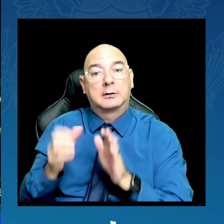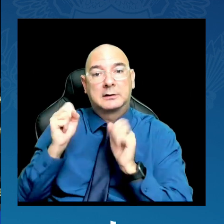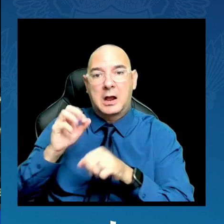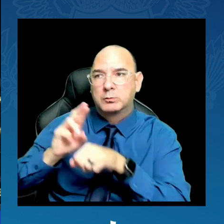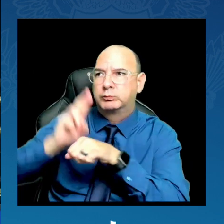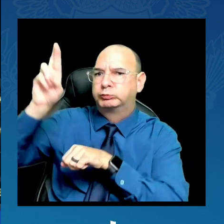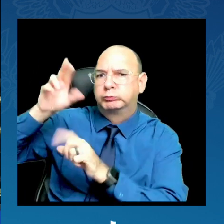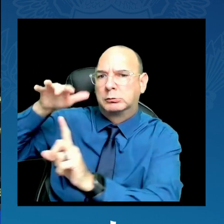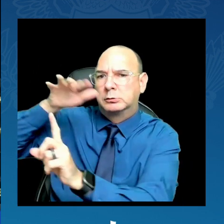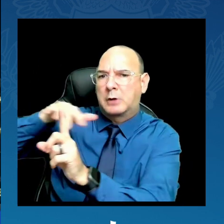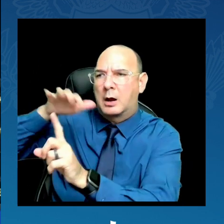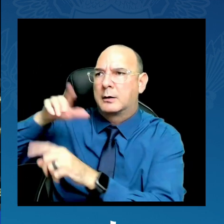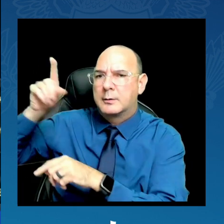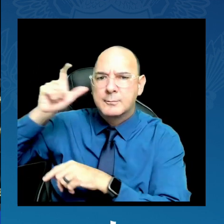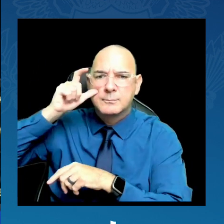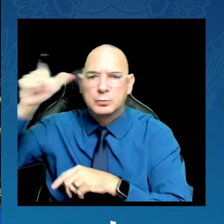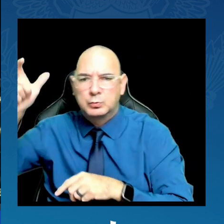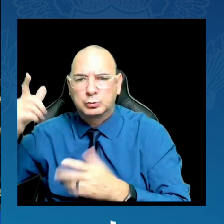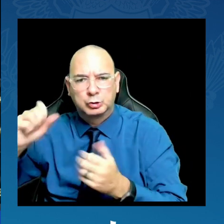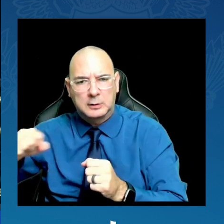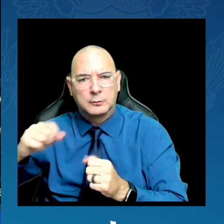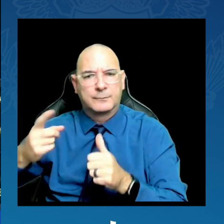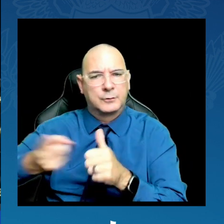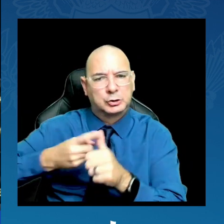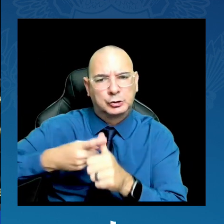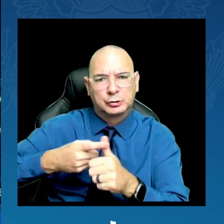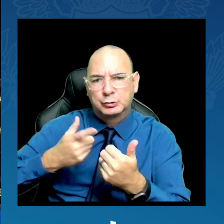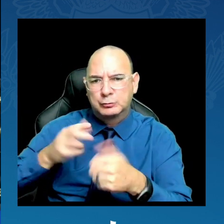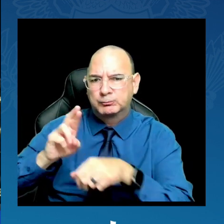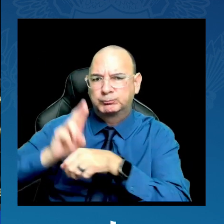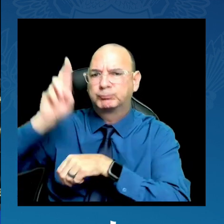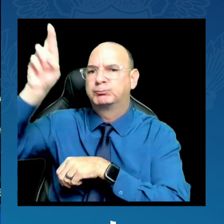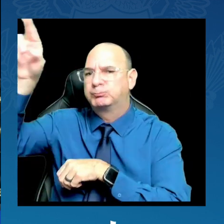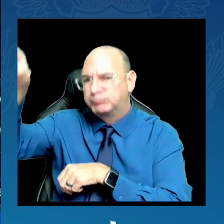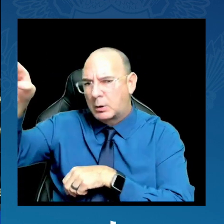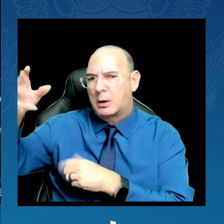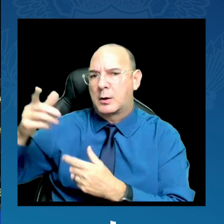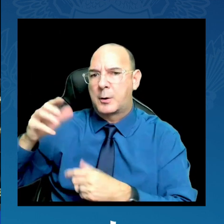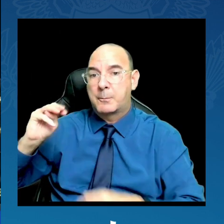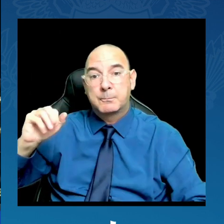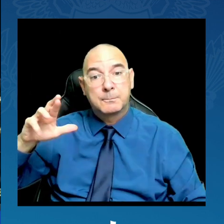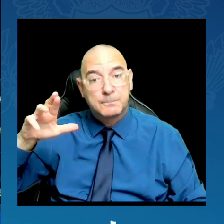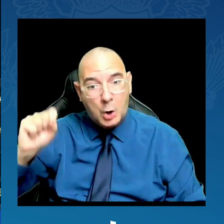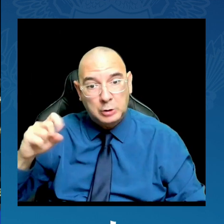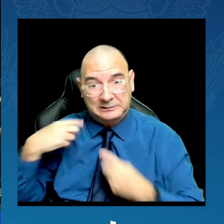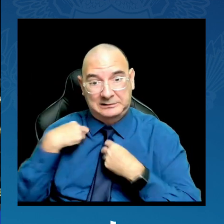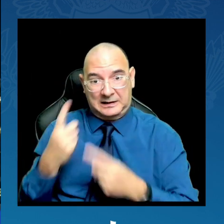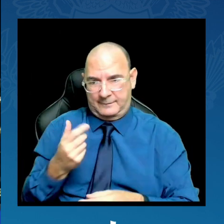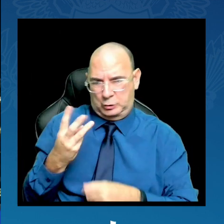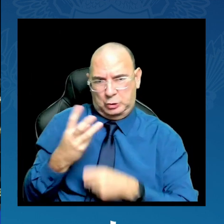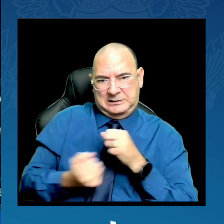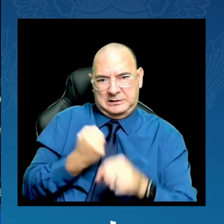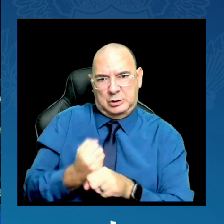for the first crewed mission to Mars in many, many years. And third, the budget request for NASA's US